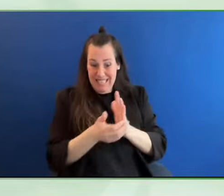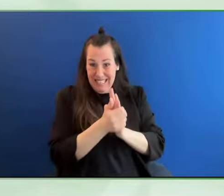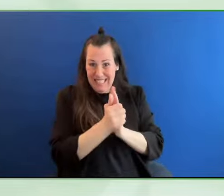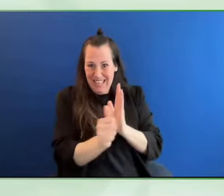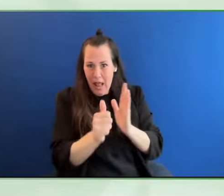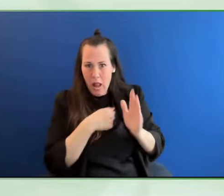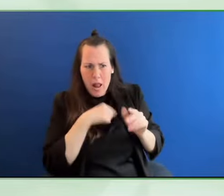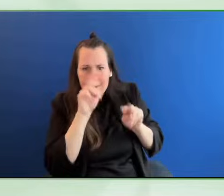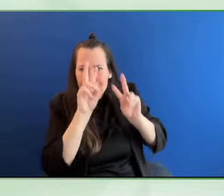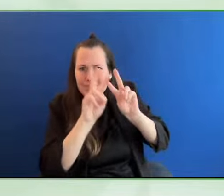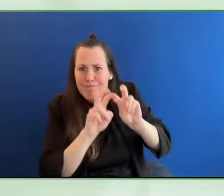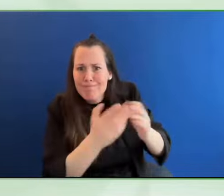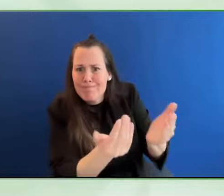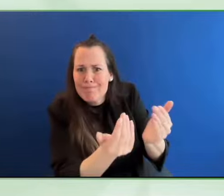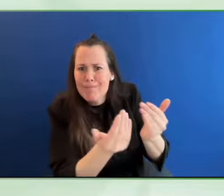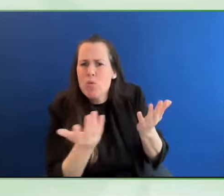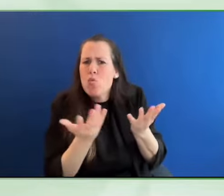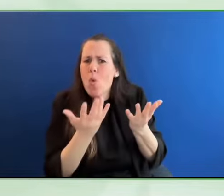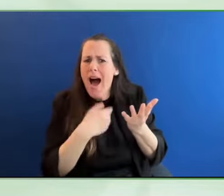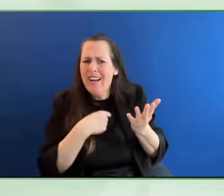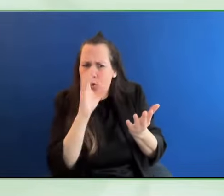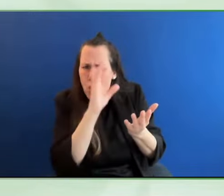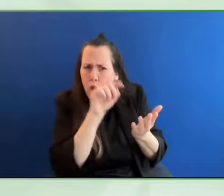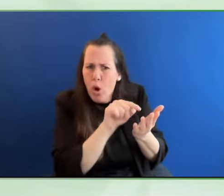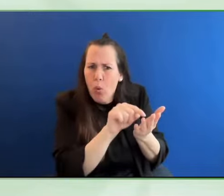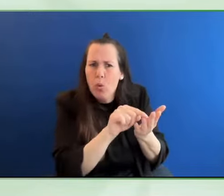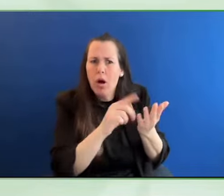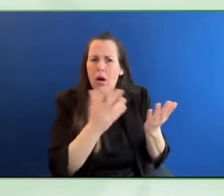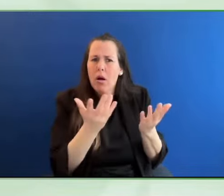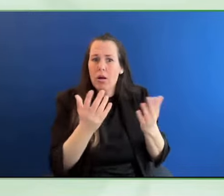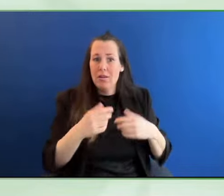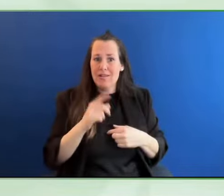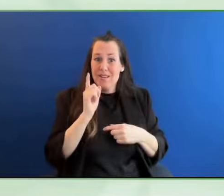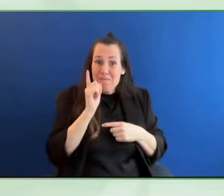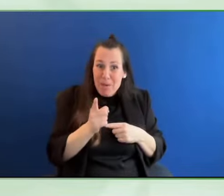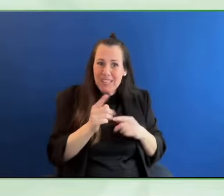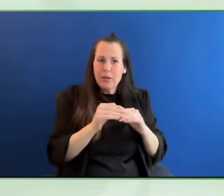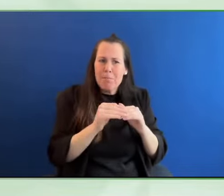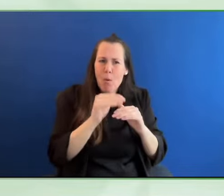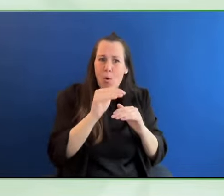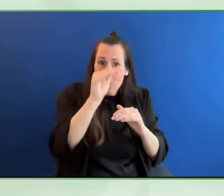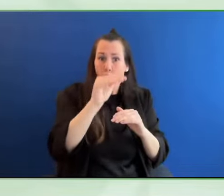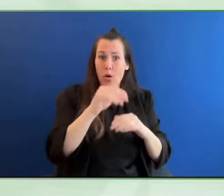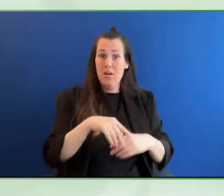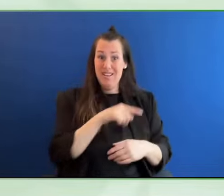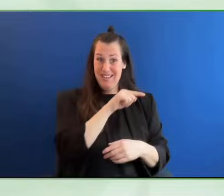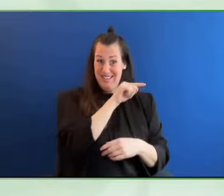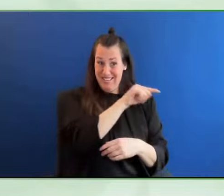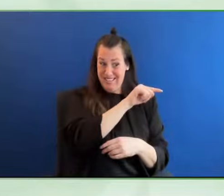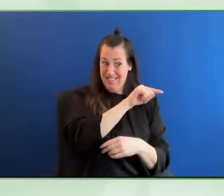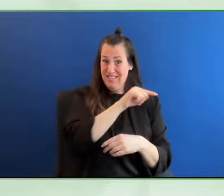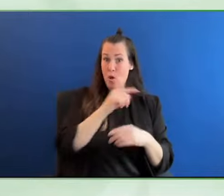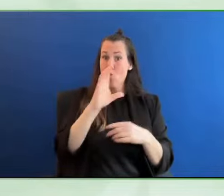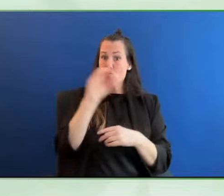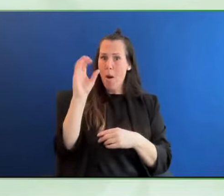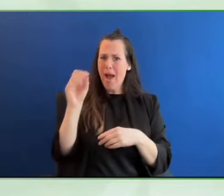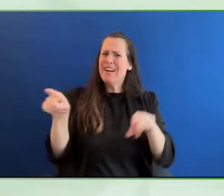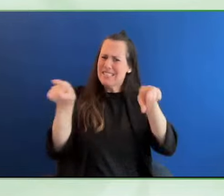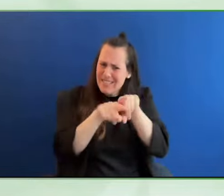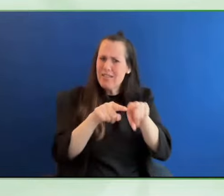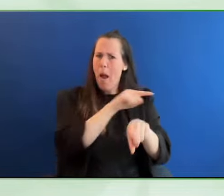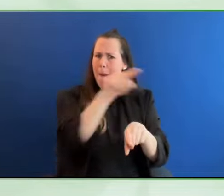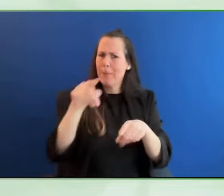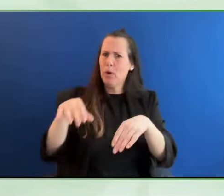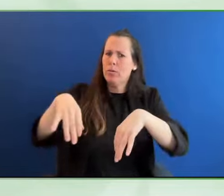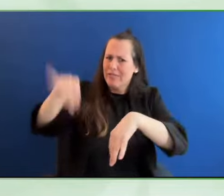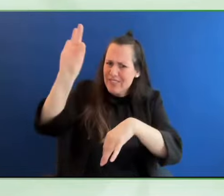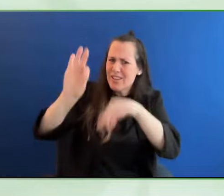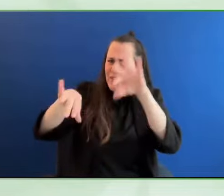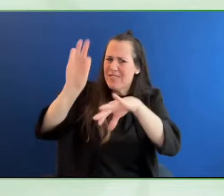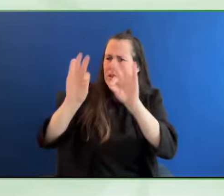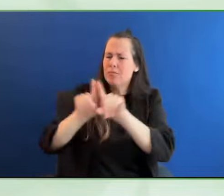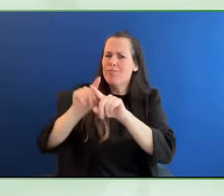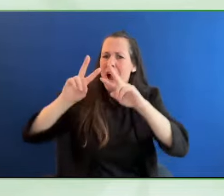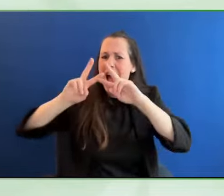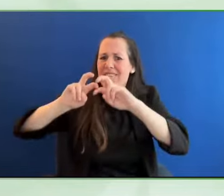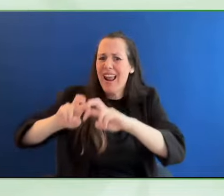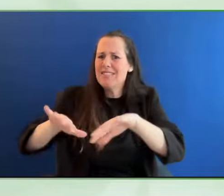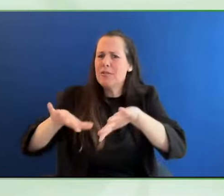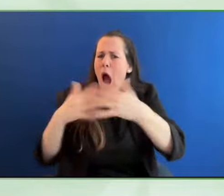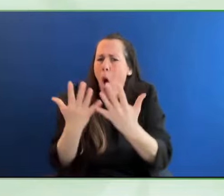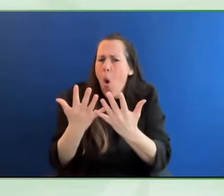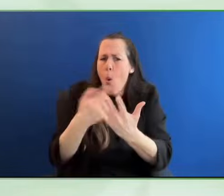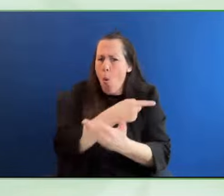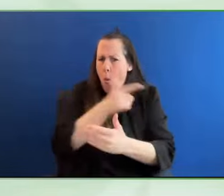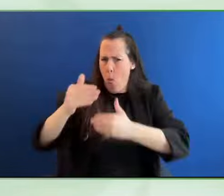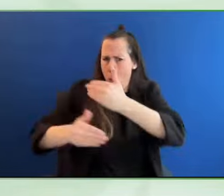We had ASAP last year, we had a gentleman called Vince Kreg - I hope I said his name